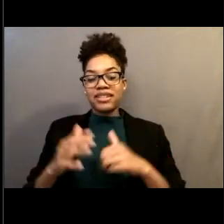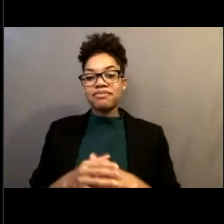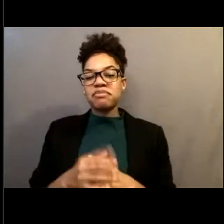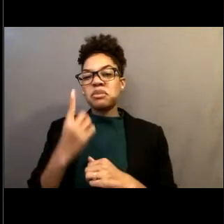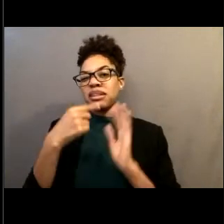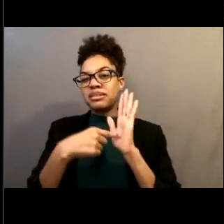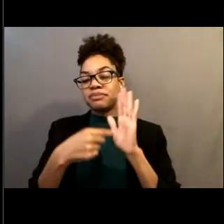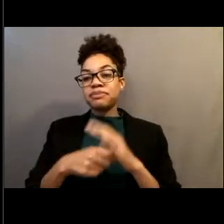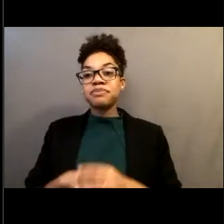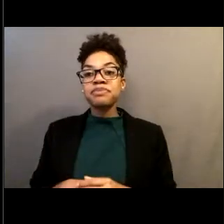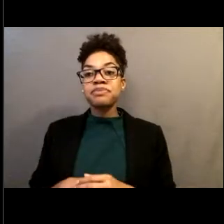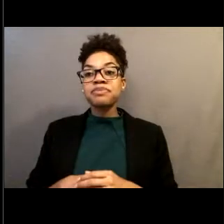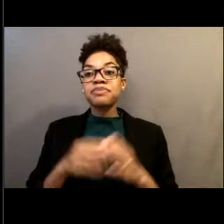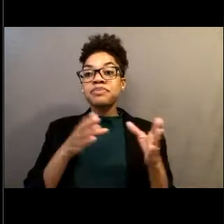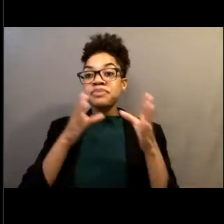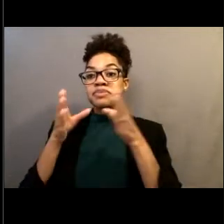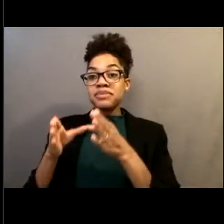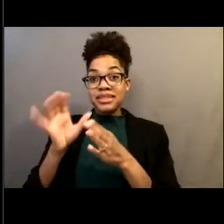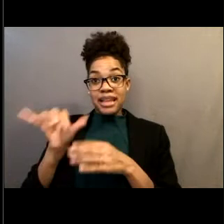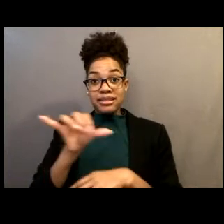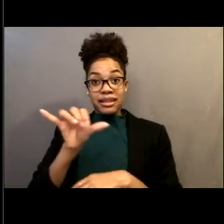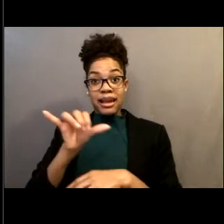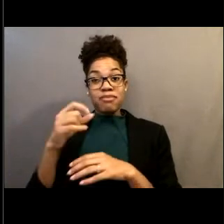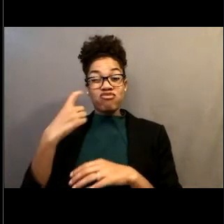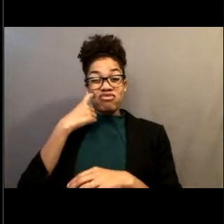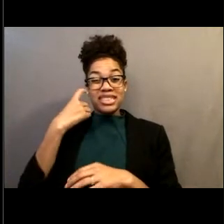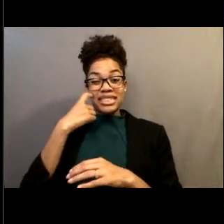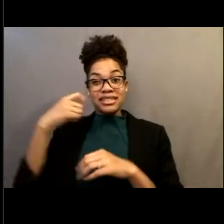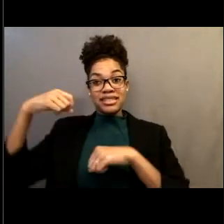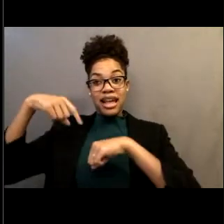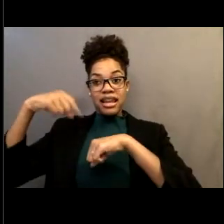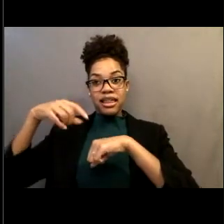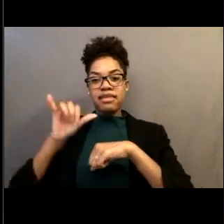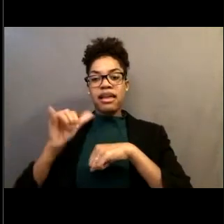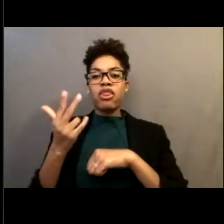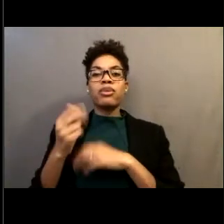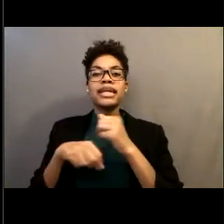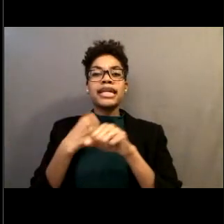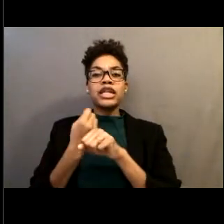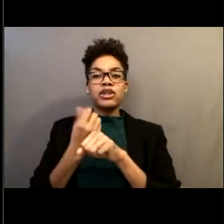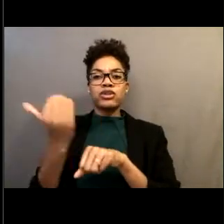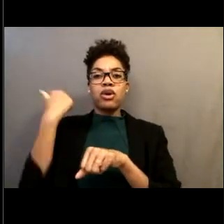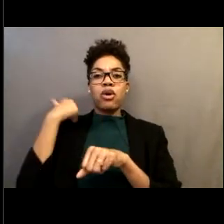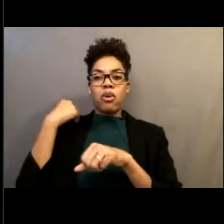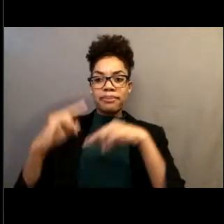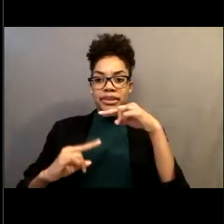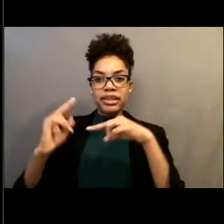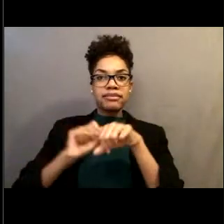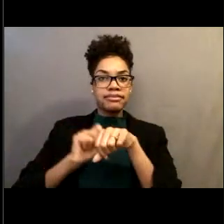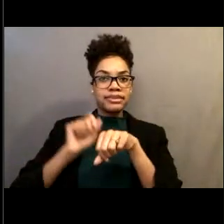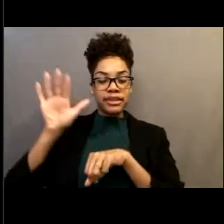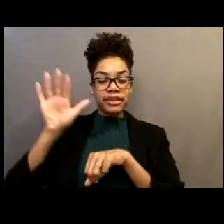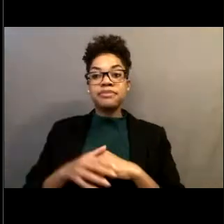Here's a picture of that actually the satellite that was launched three years ago. And it's actually a picture of what, we call it a high bay.